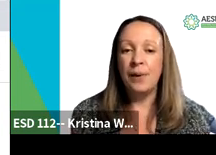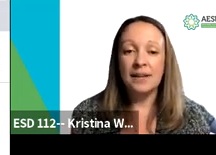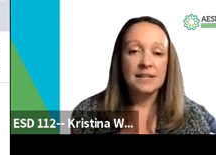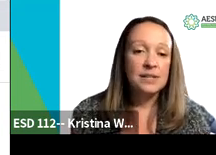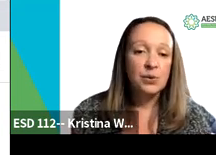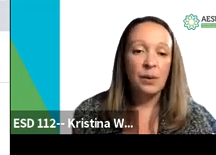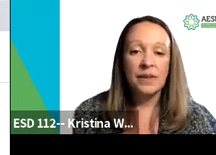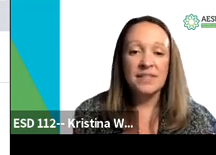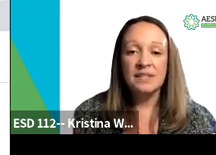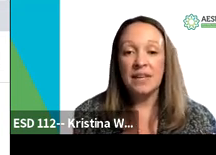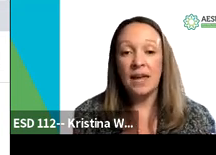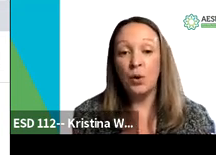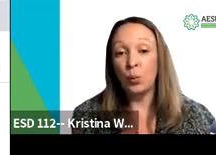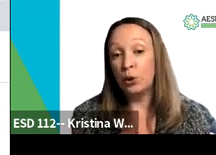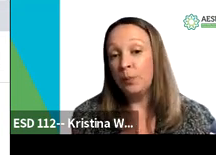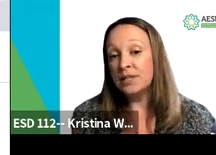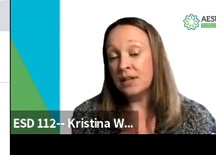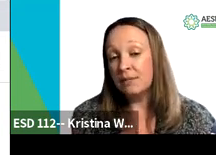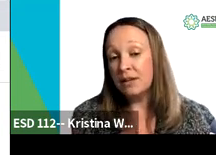ESD 112-- Kristina Wambold: But do I want this to be a group assignment.